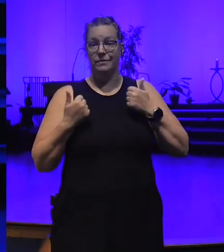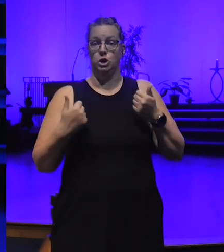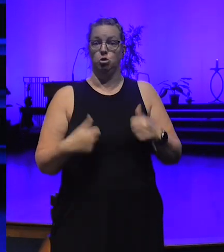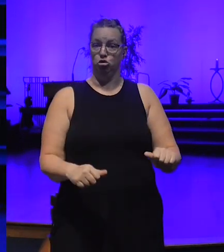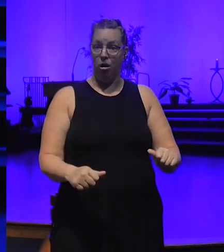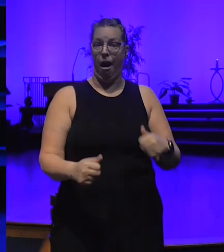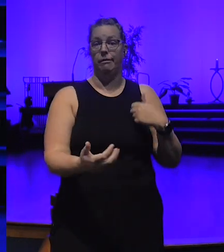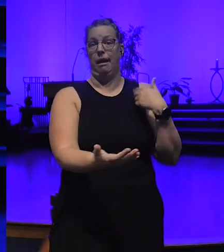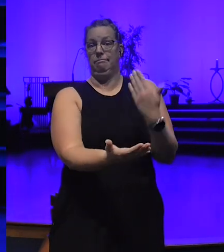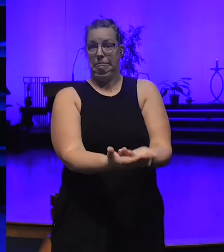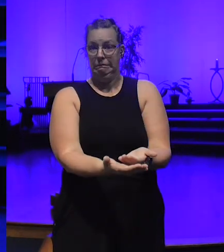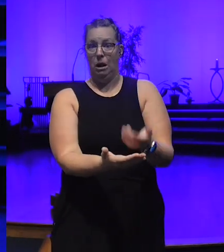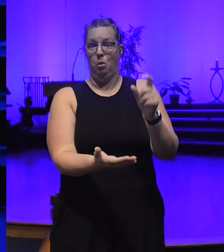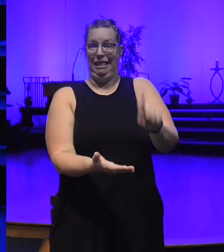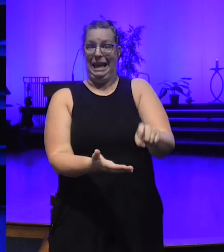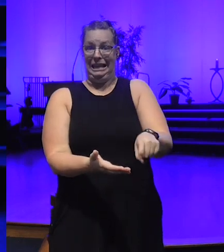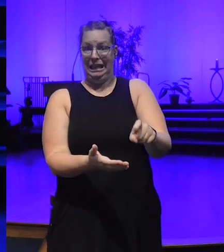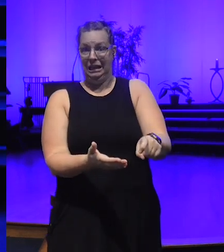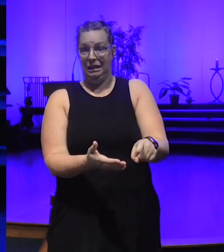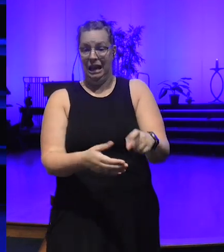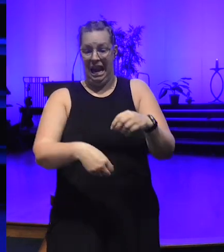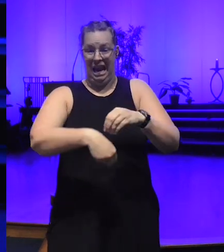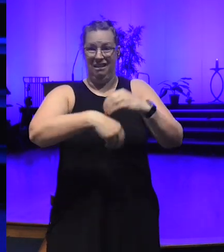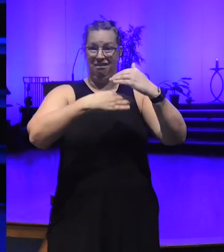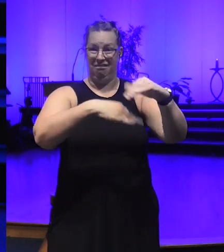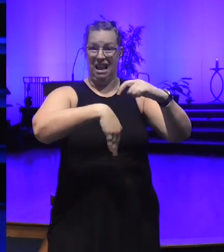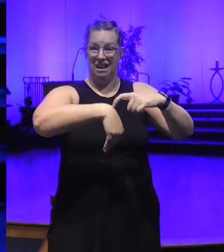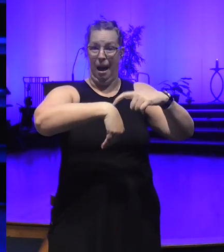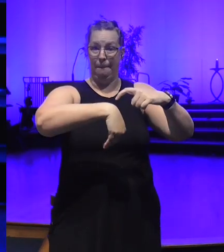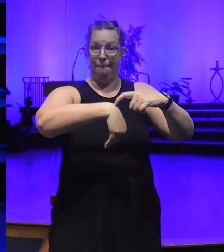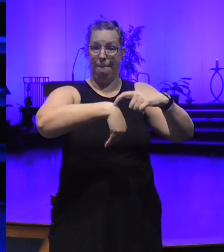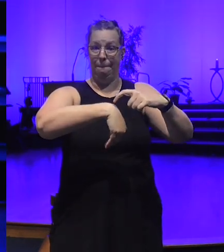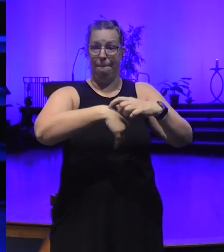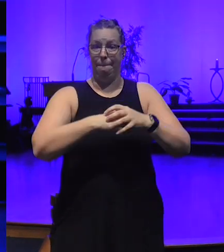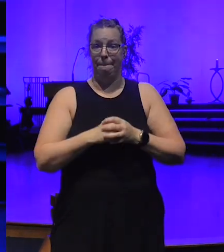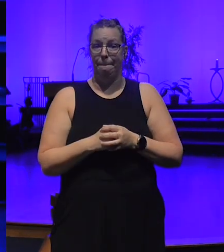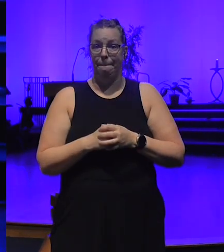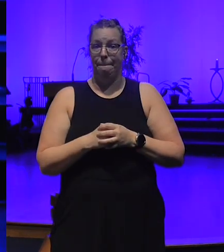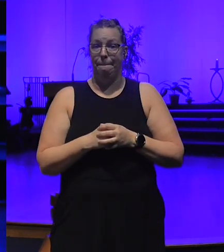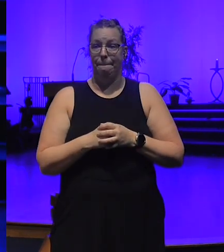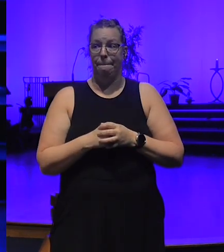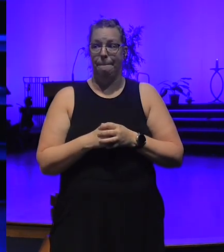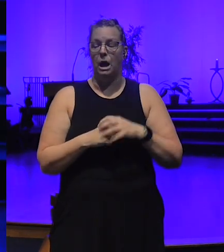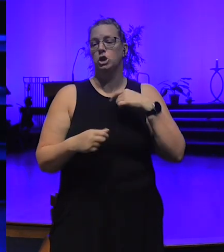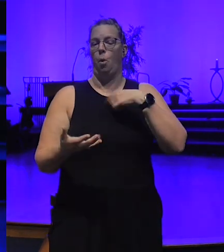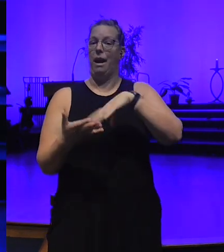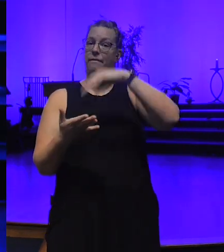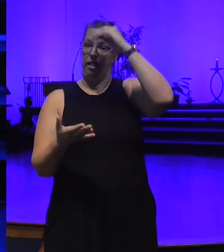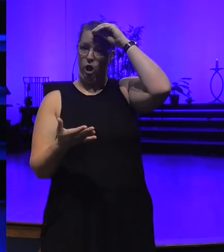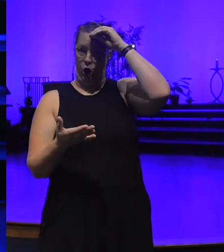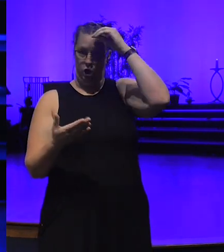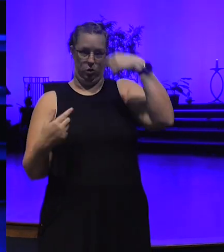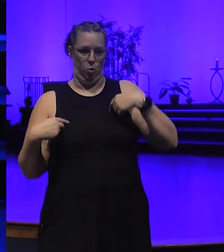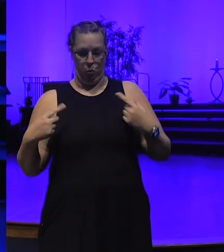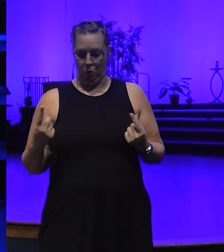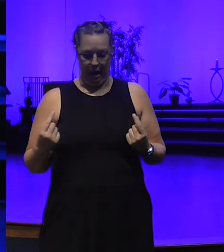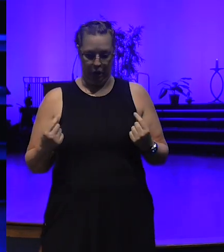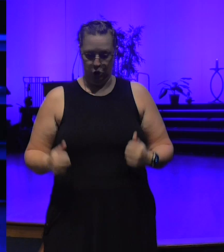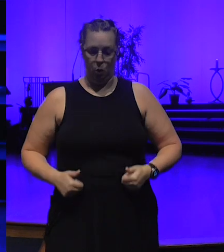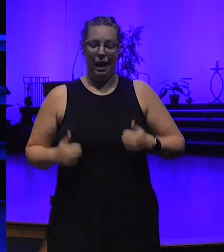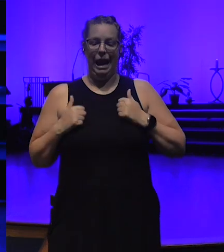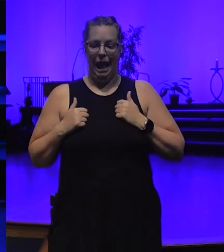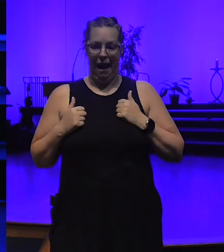go in that Set uh time and yet all I've learned I can do in this life is I can't control if I'm